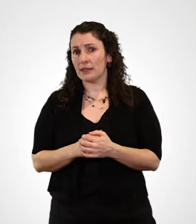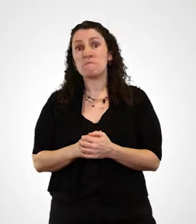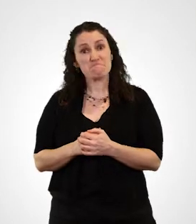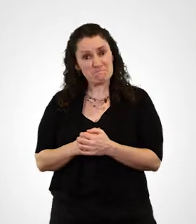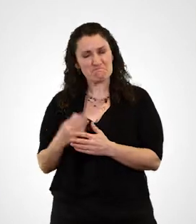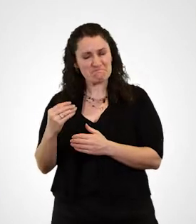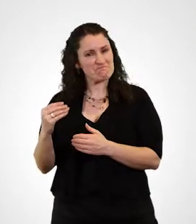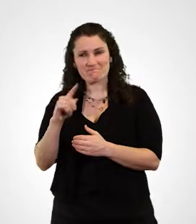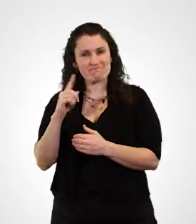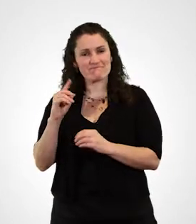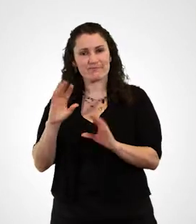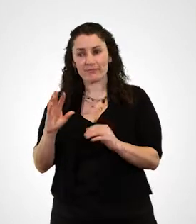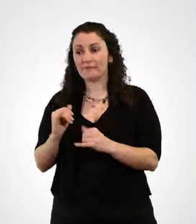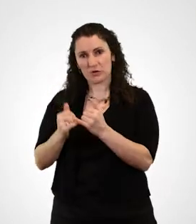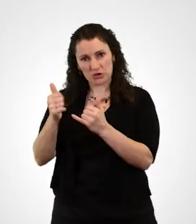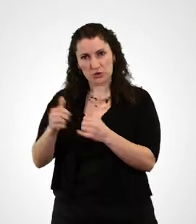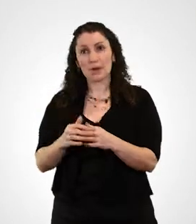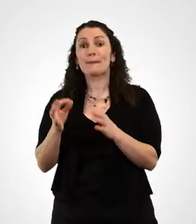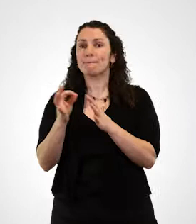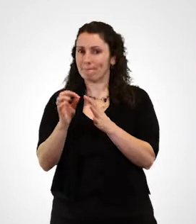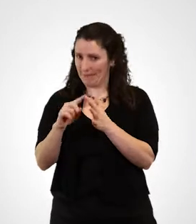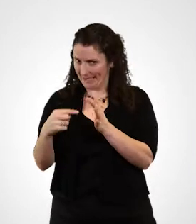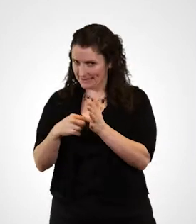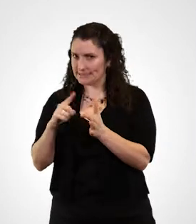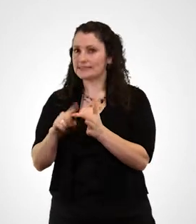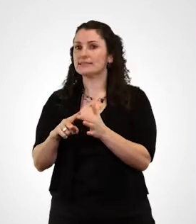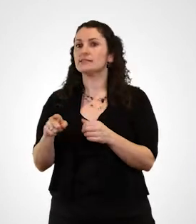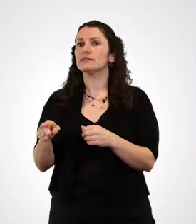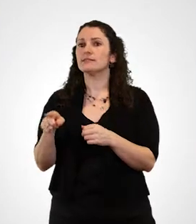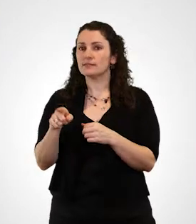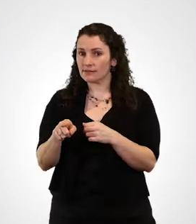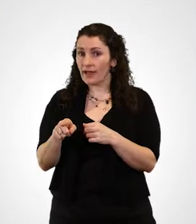Pete has tie.